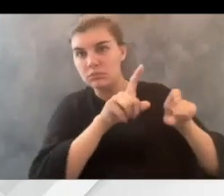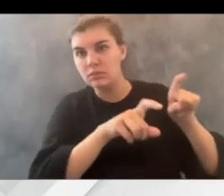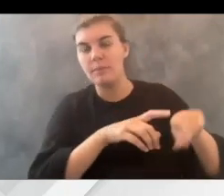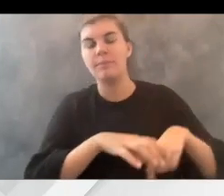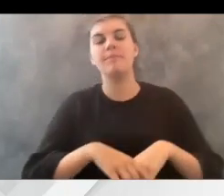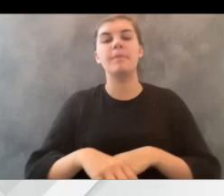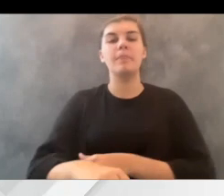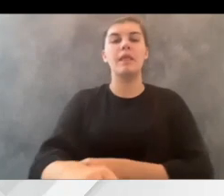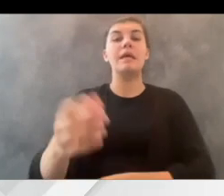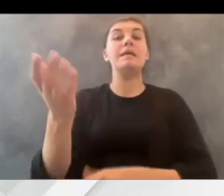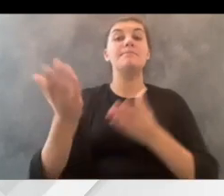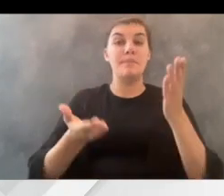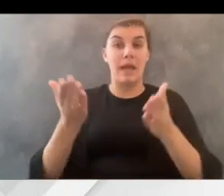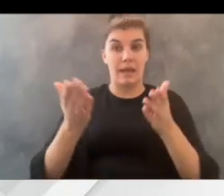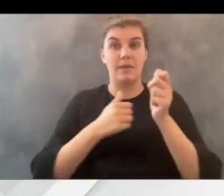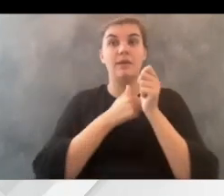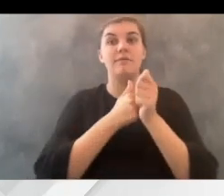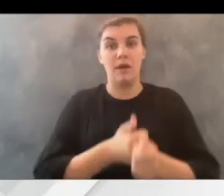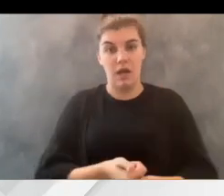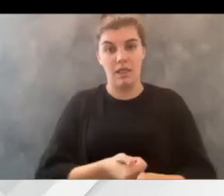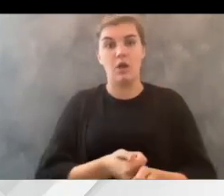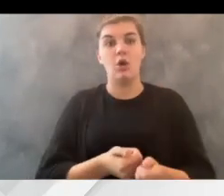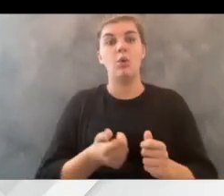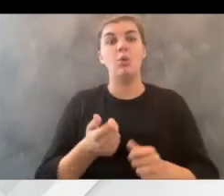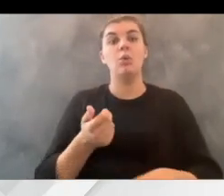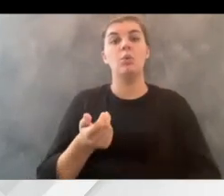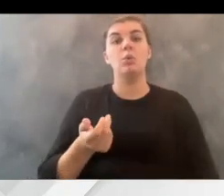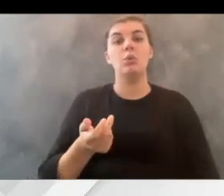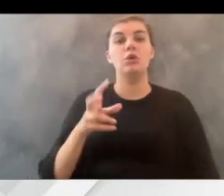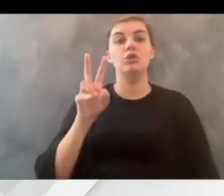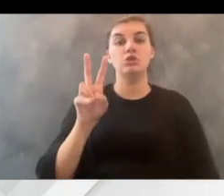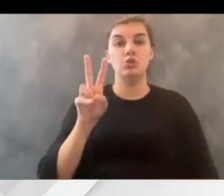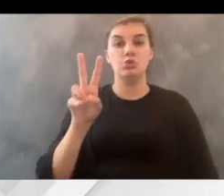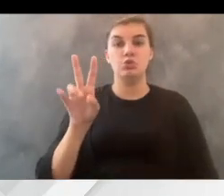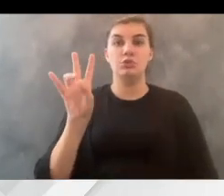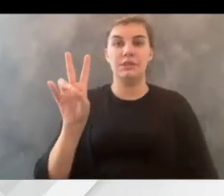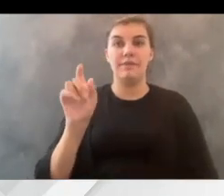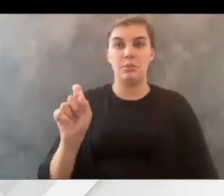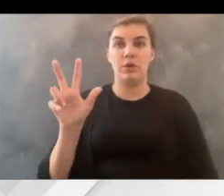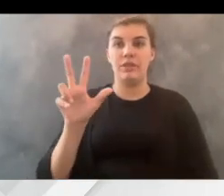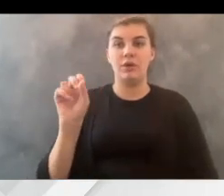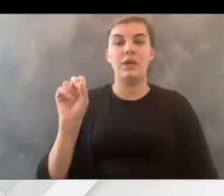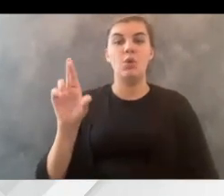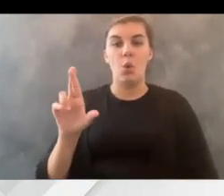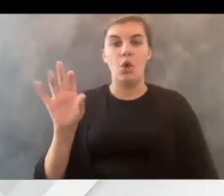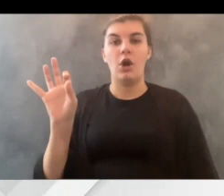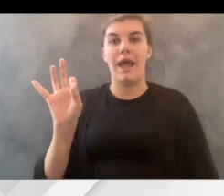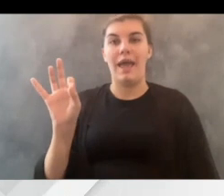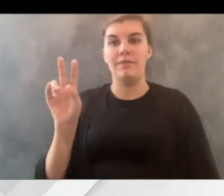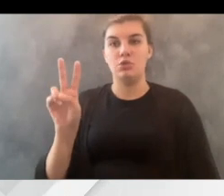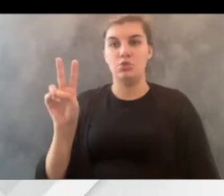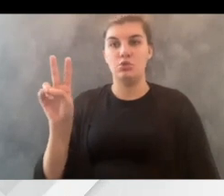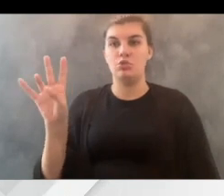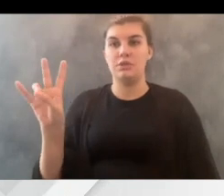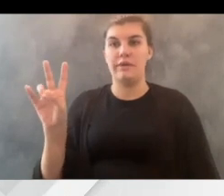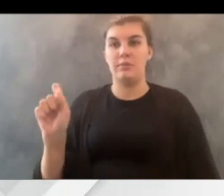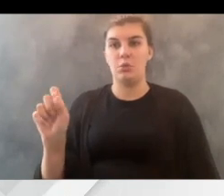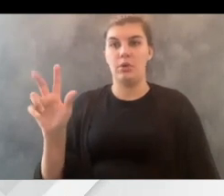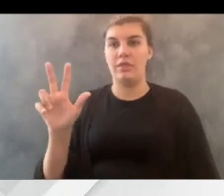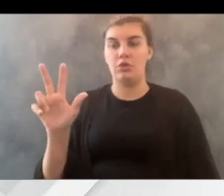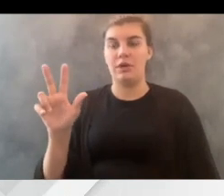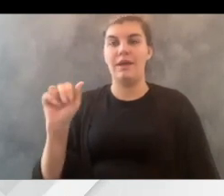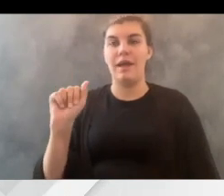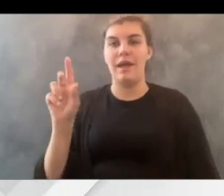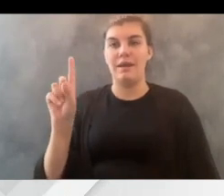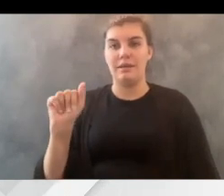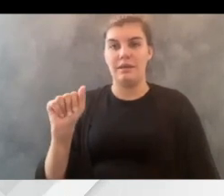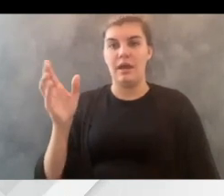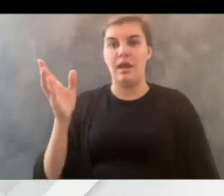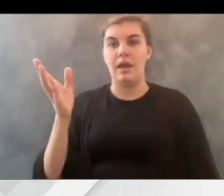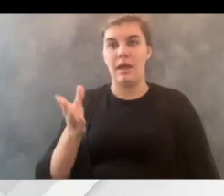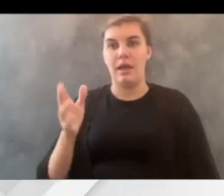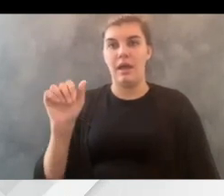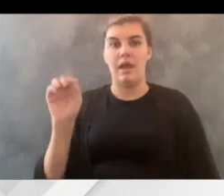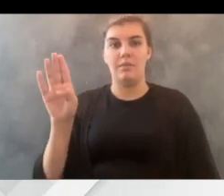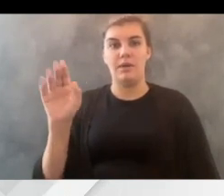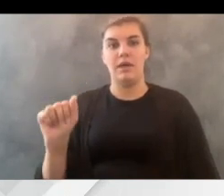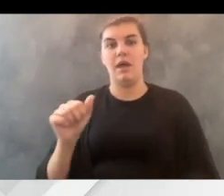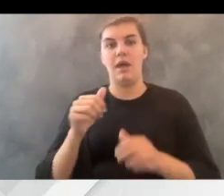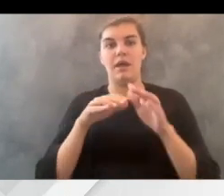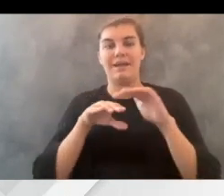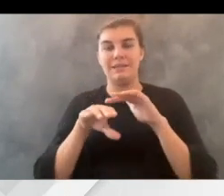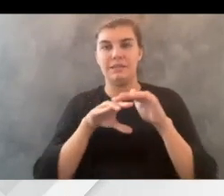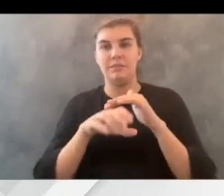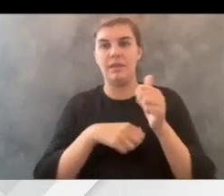may comply with 227.3 or F227.3 of the ADA or ABA Accessibility Guidelines for scoping.